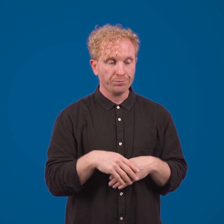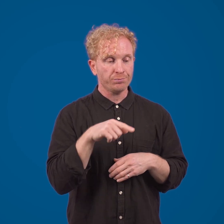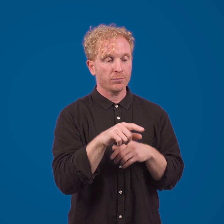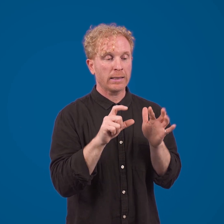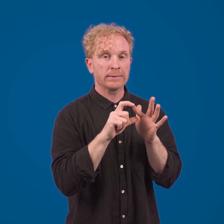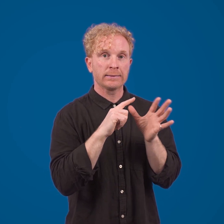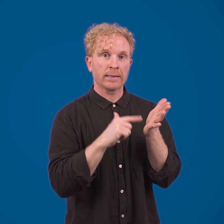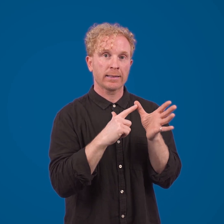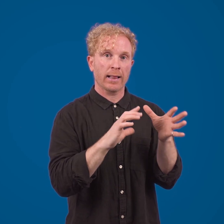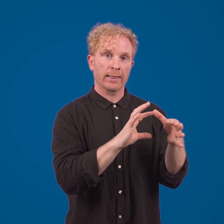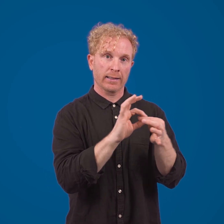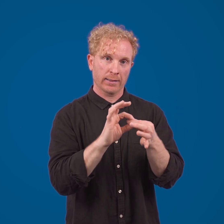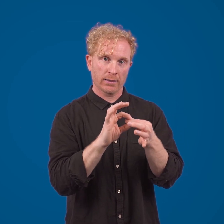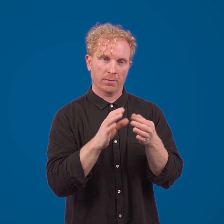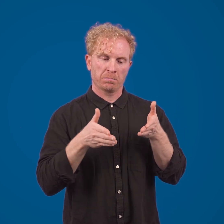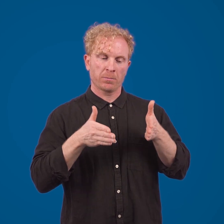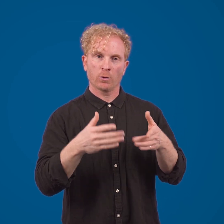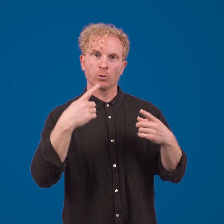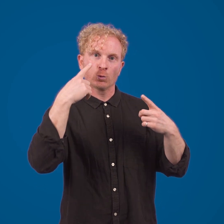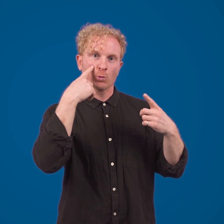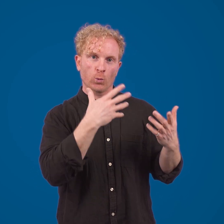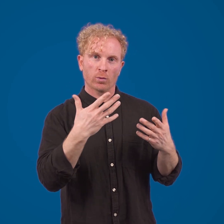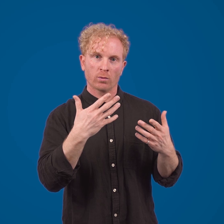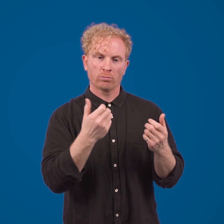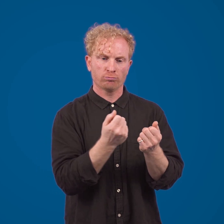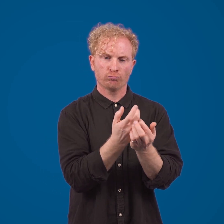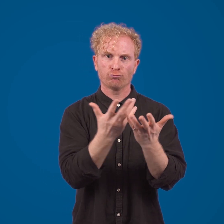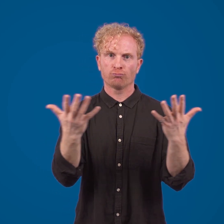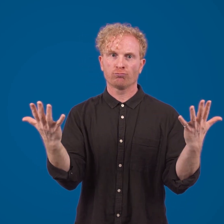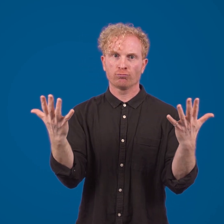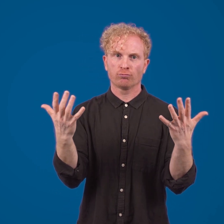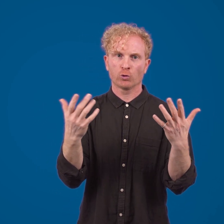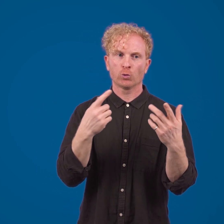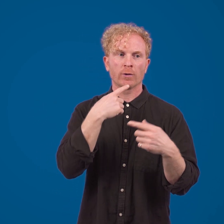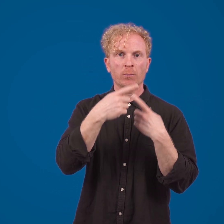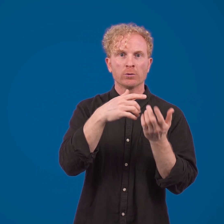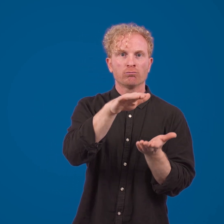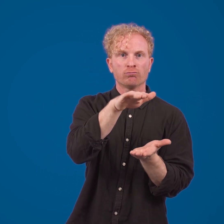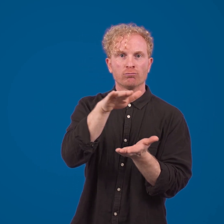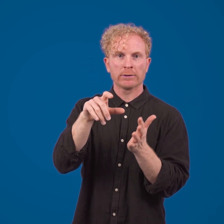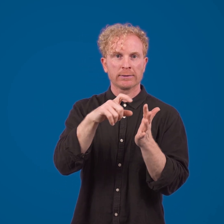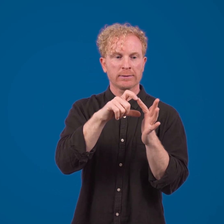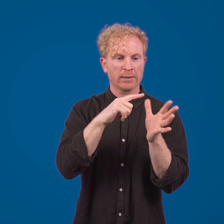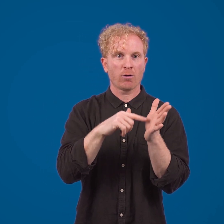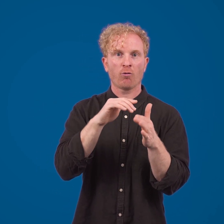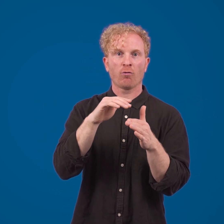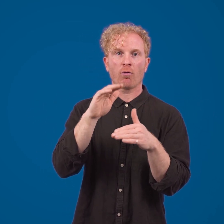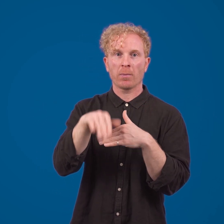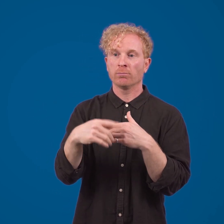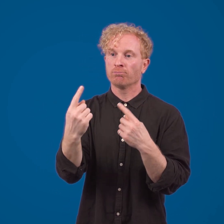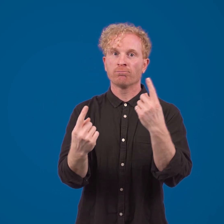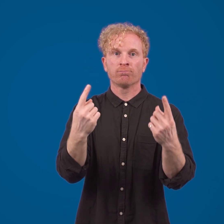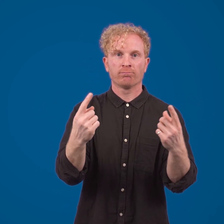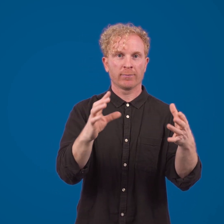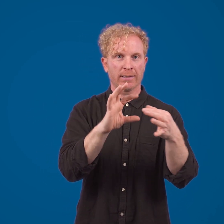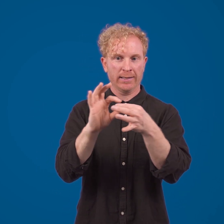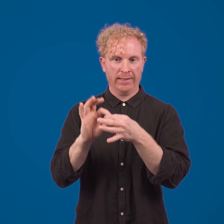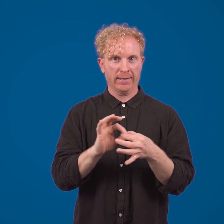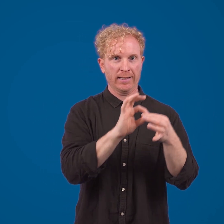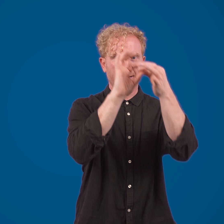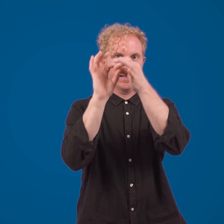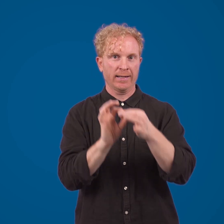Data linkages is a method of joining multiple sources of data about individuals.